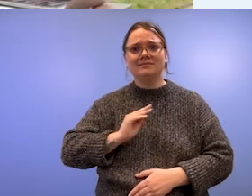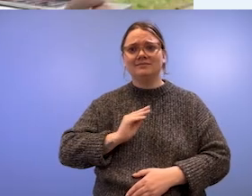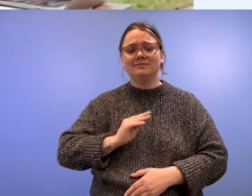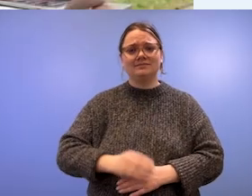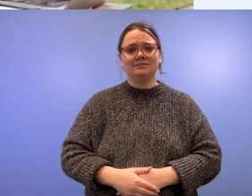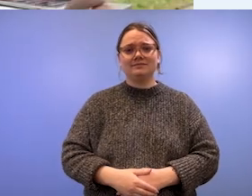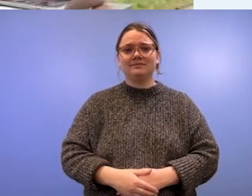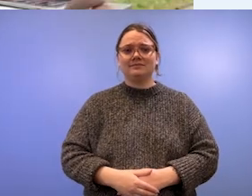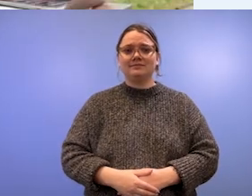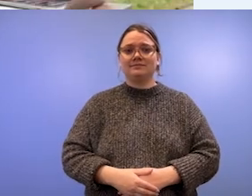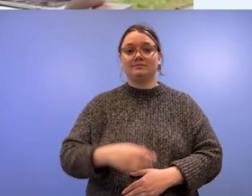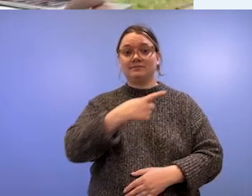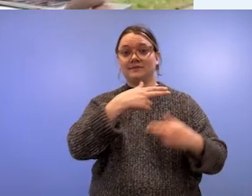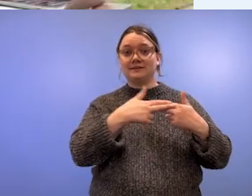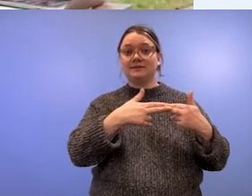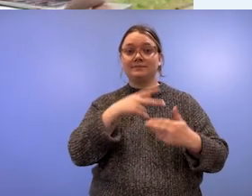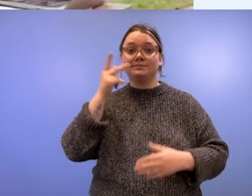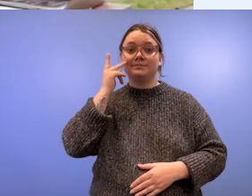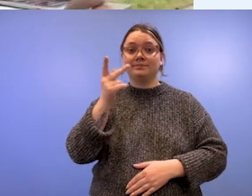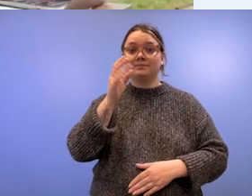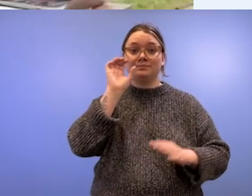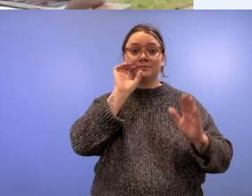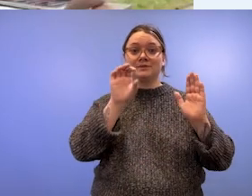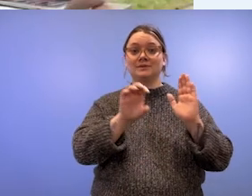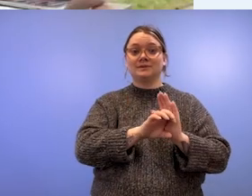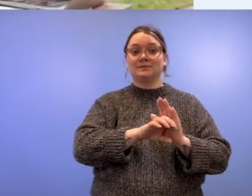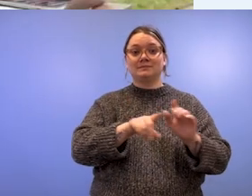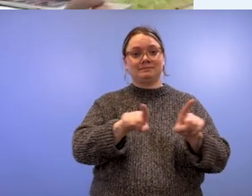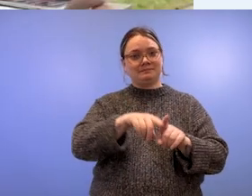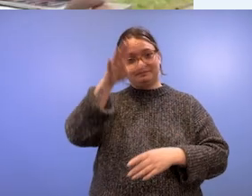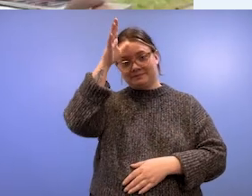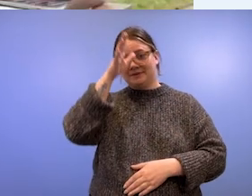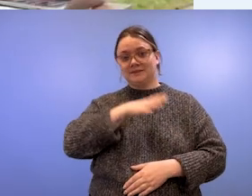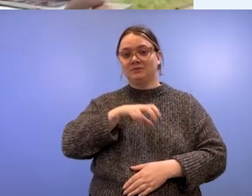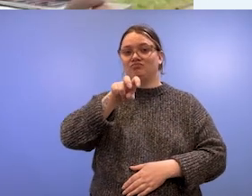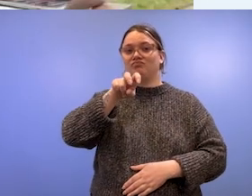the slide there is the photo. There is a photo of the same man that we saw in the last slide,